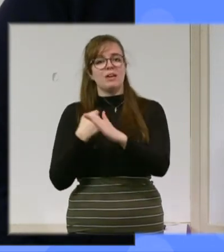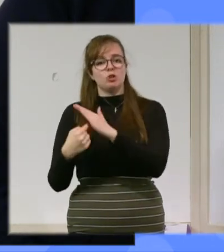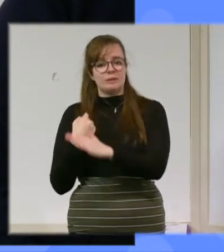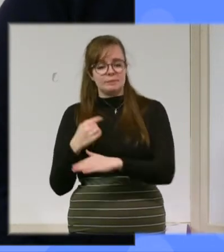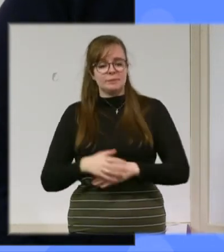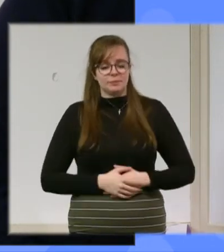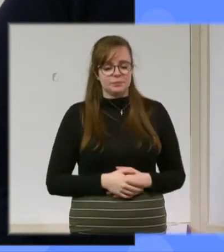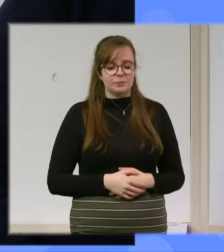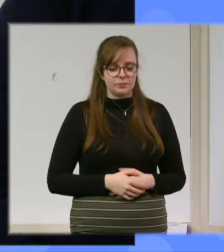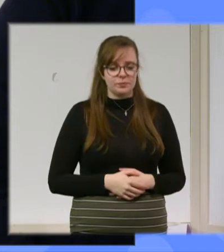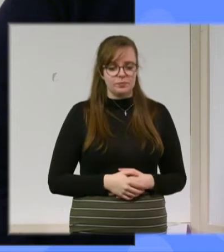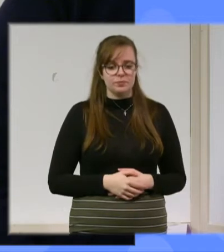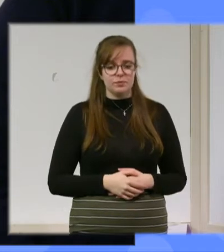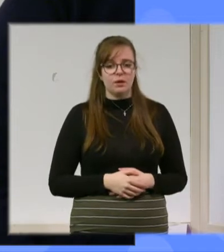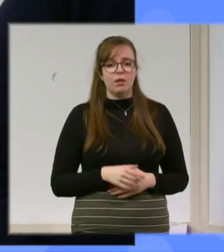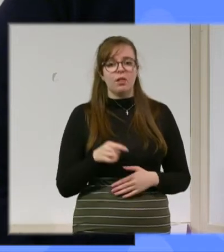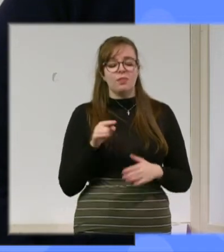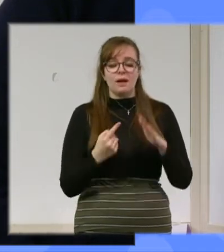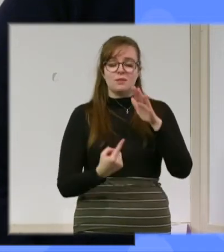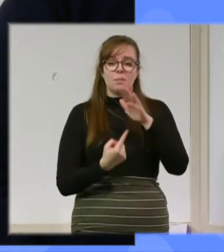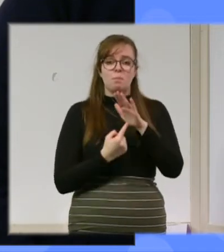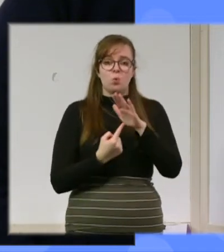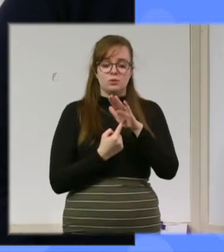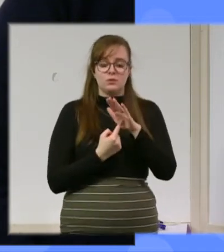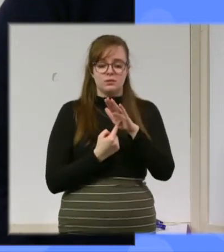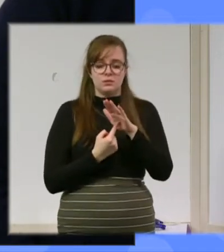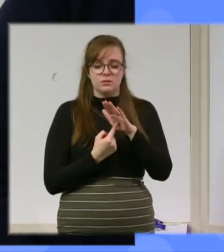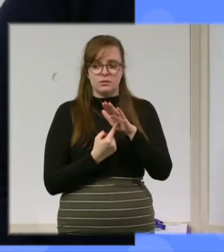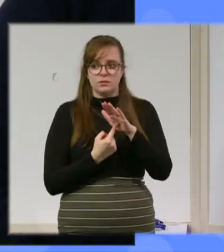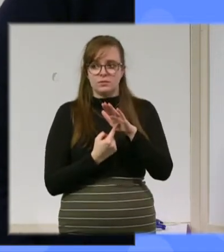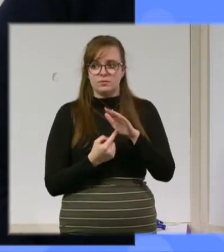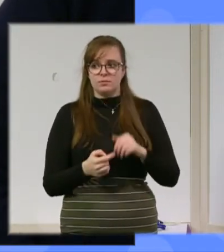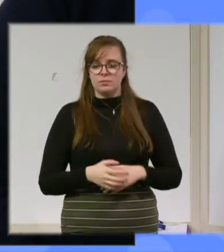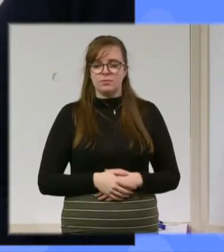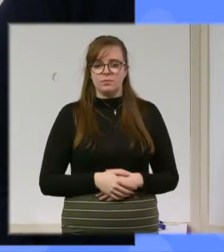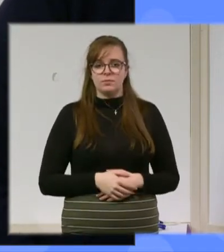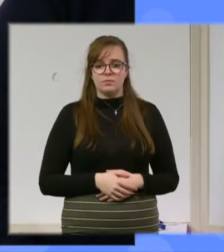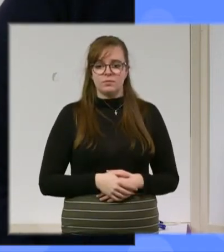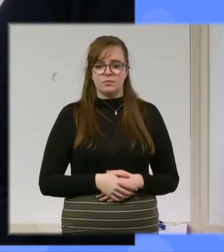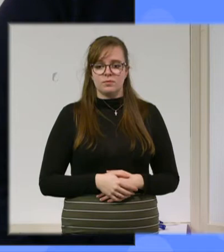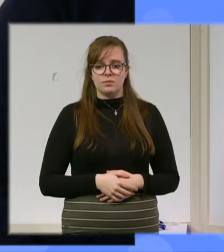that's important if we don't want to vidura see what he needs population